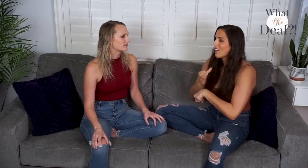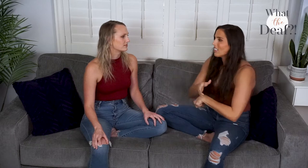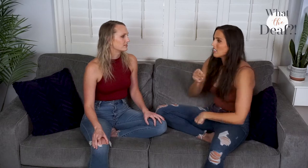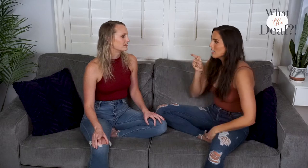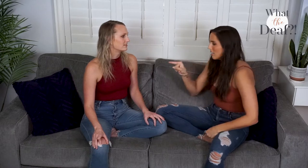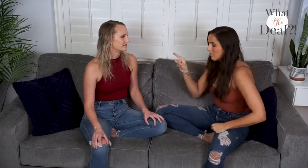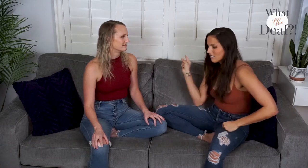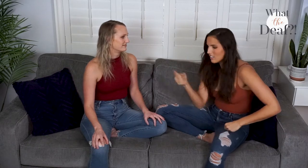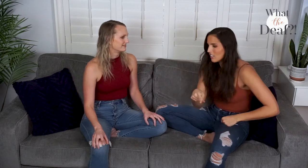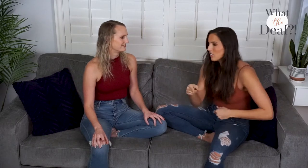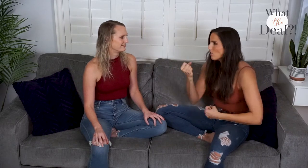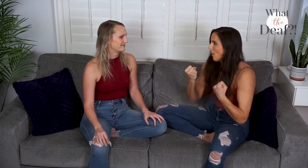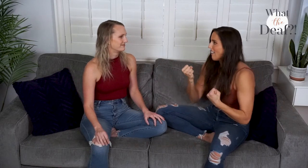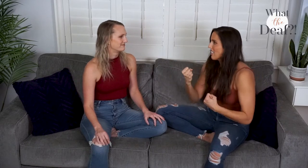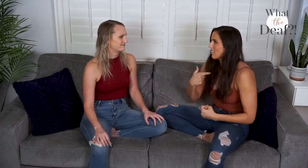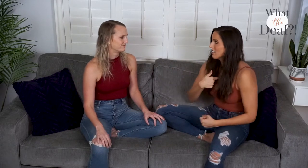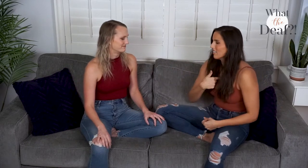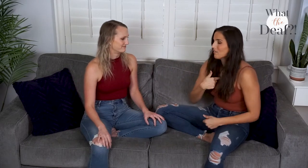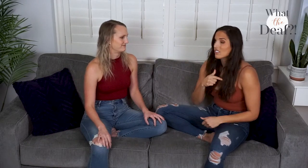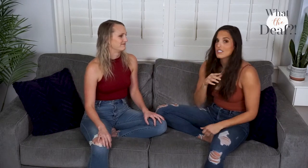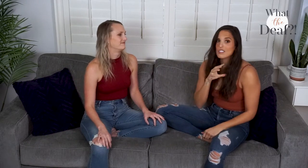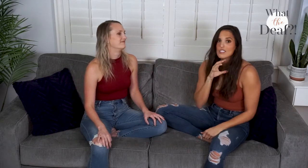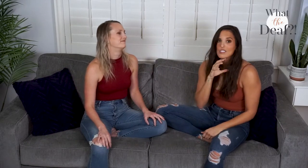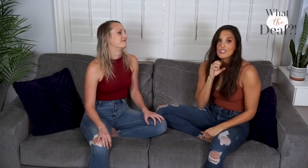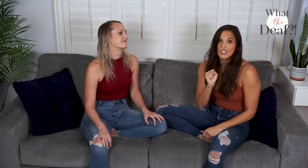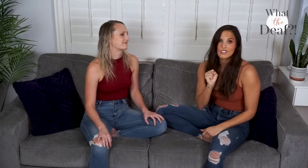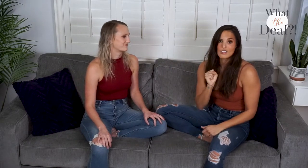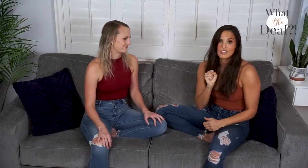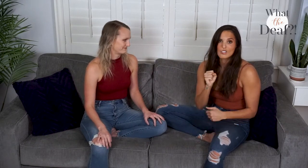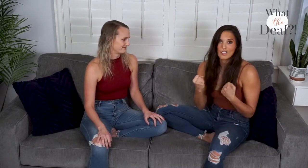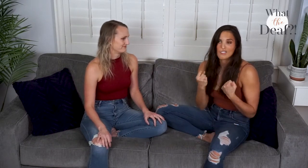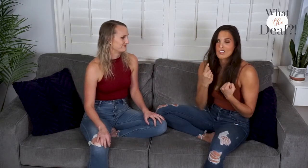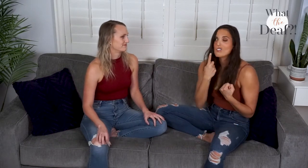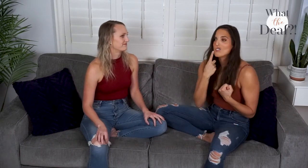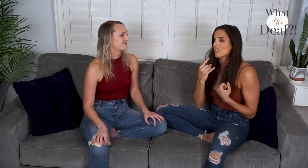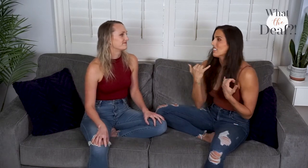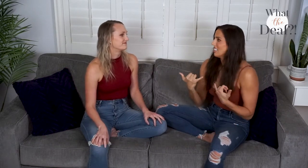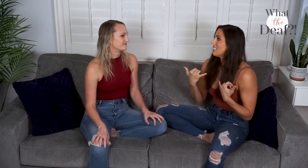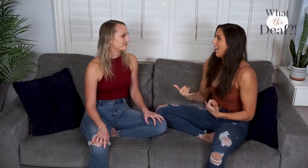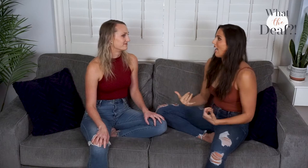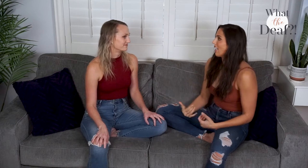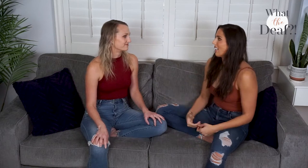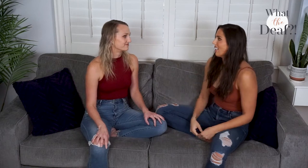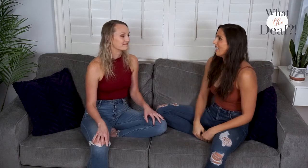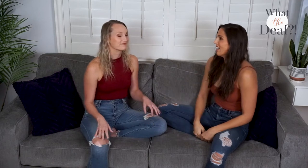“You are driving for the rest of the night because I am DONE driving for today.”